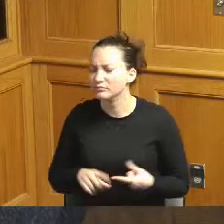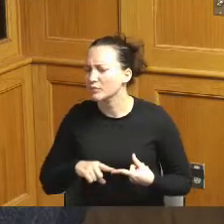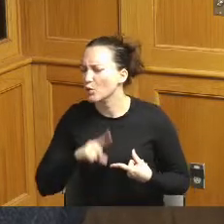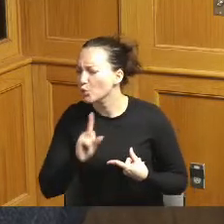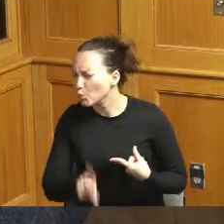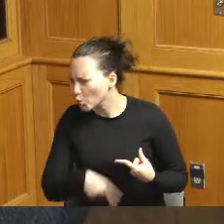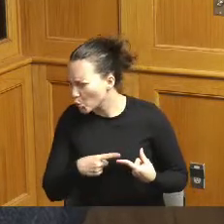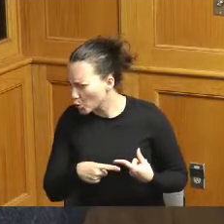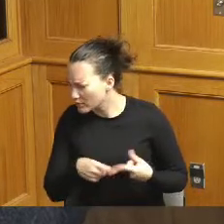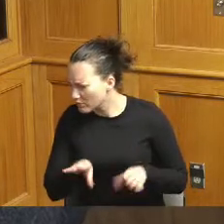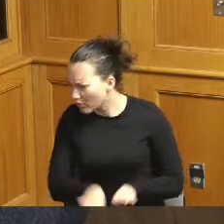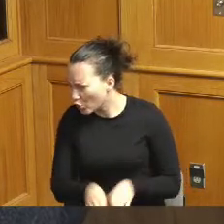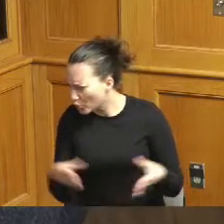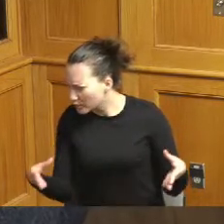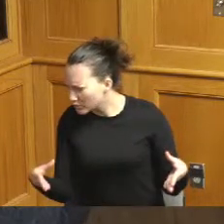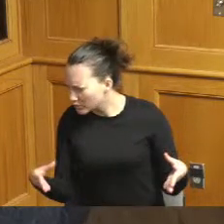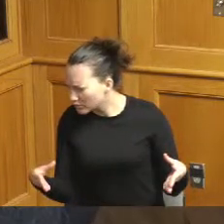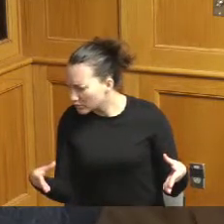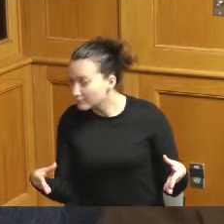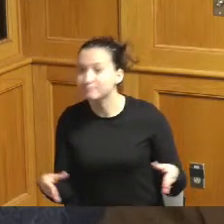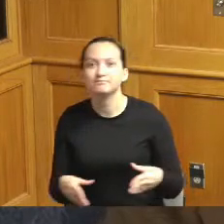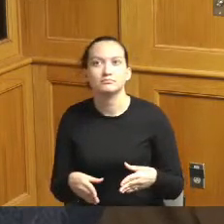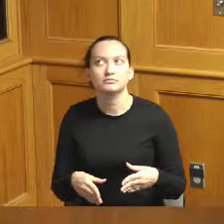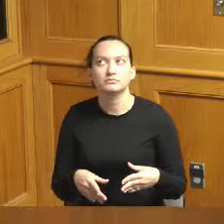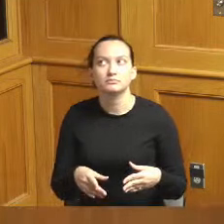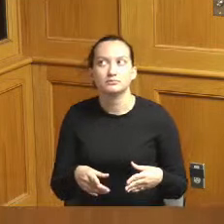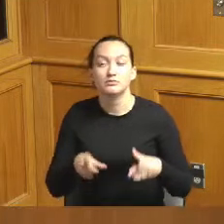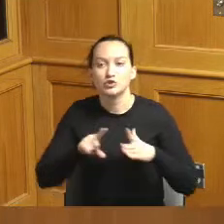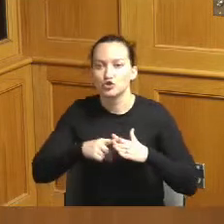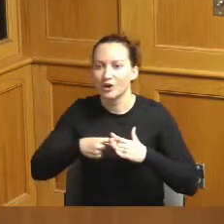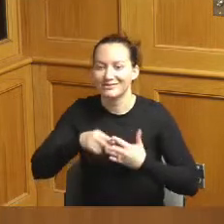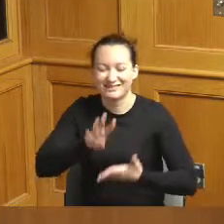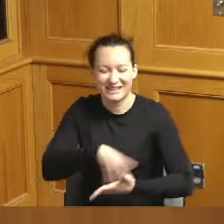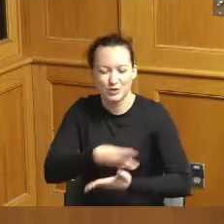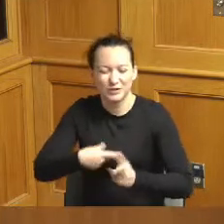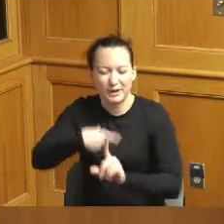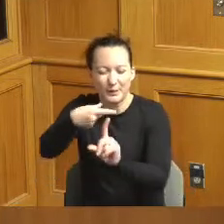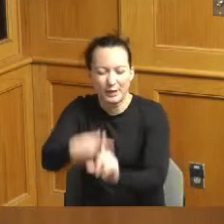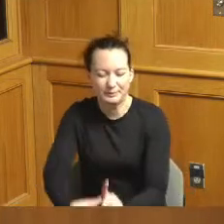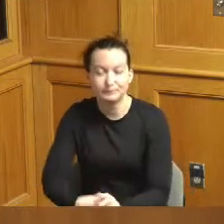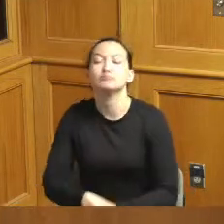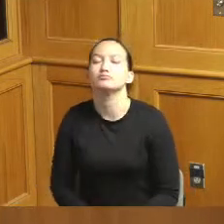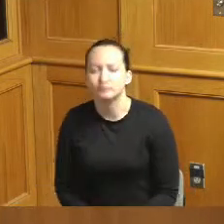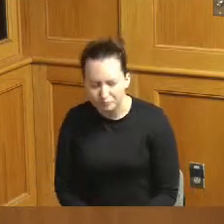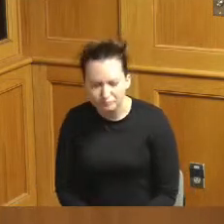say the reopener was starting we're trying to get a schedule starting next month okay all right well